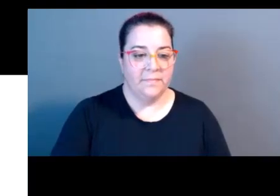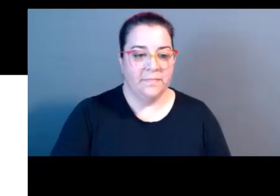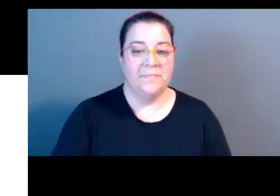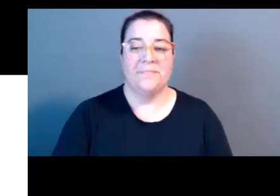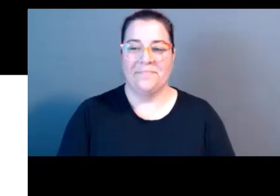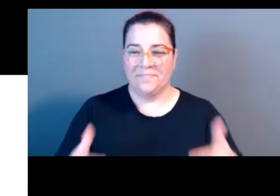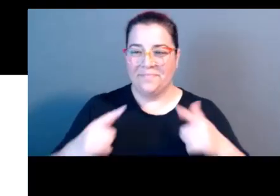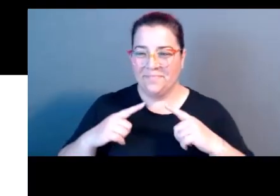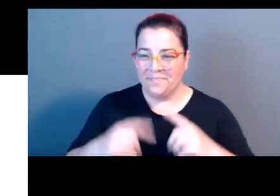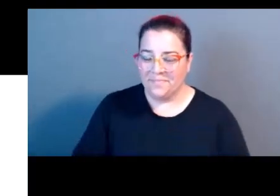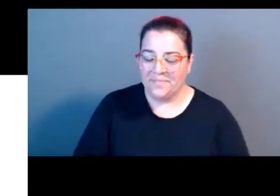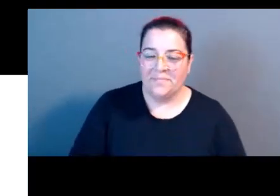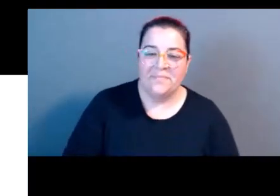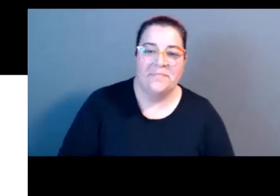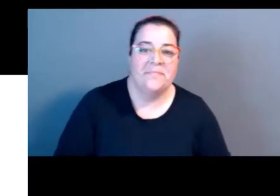How are decisions made?